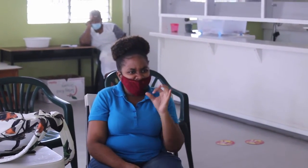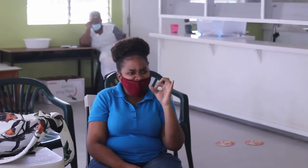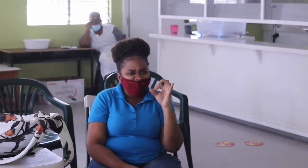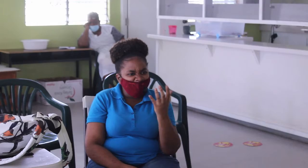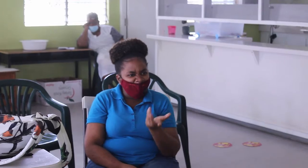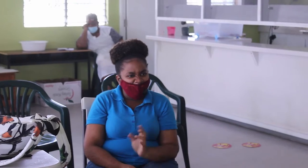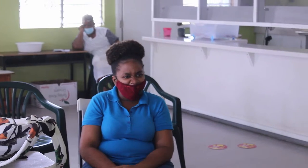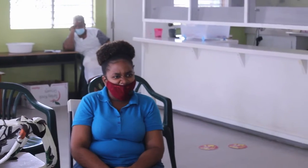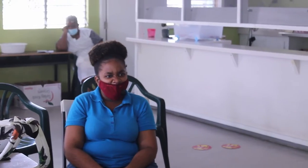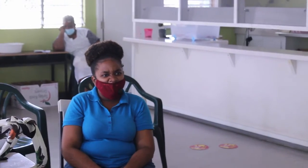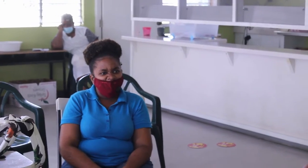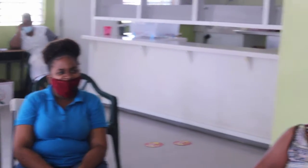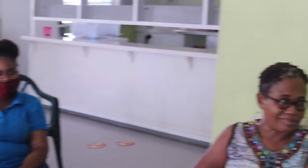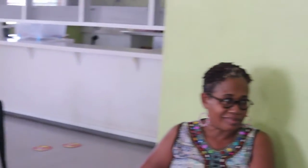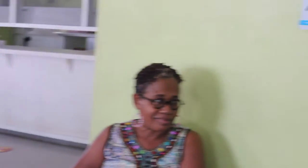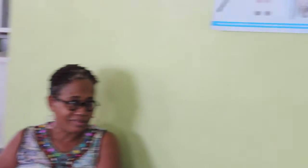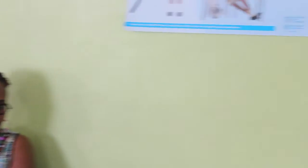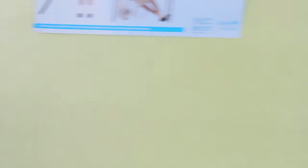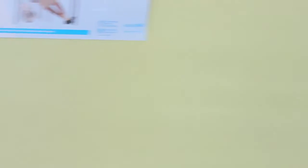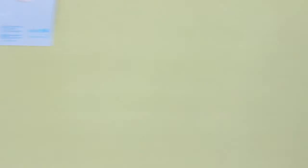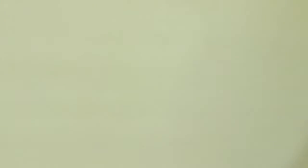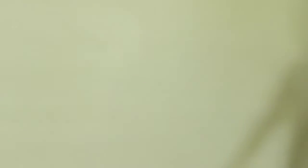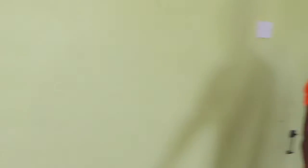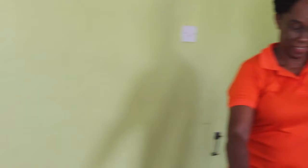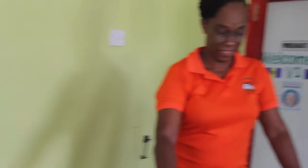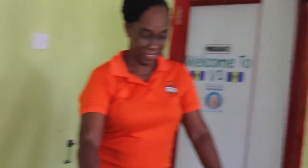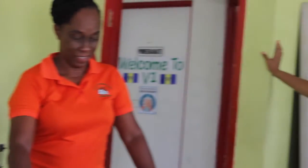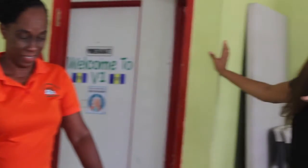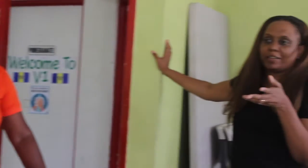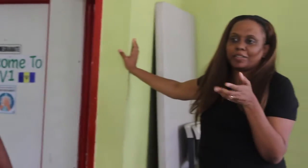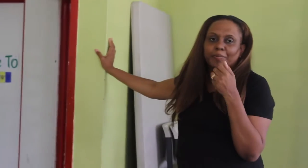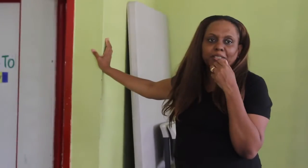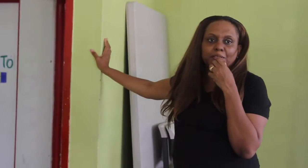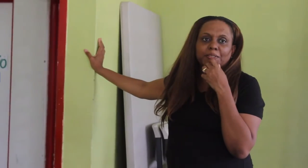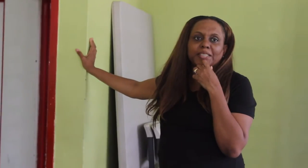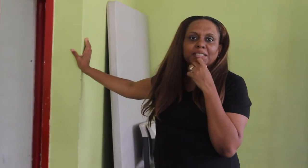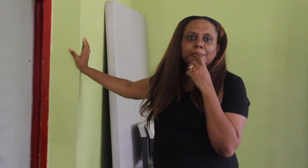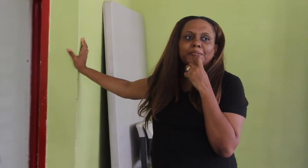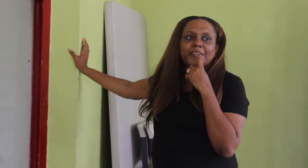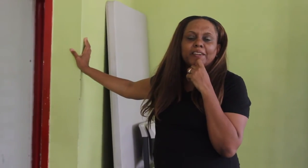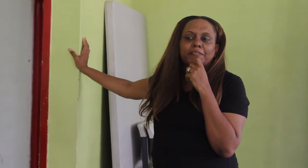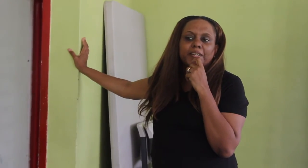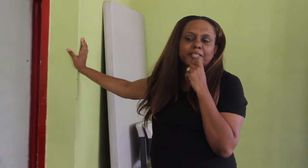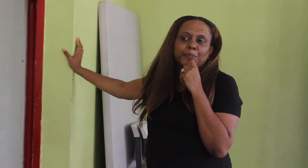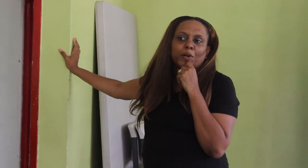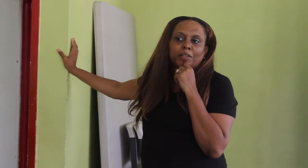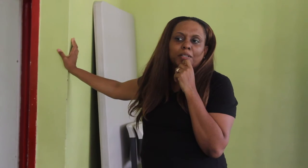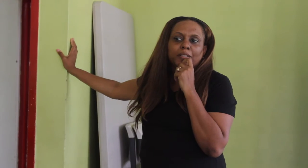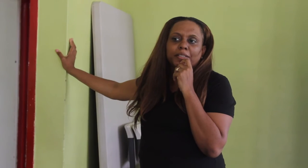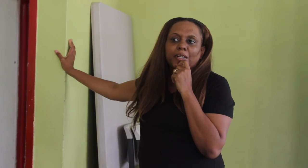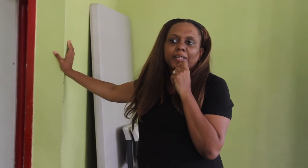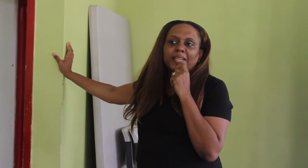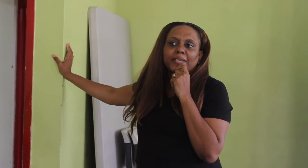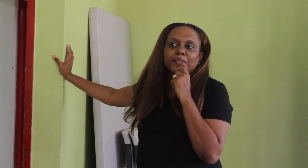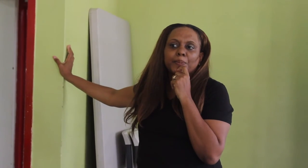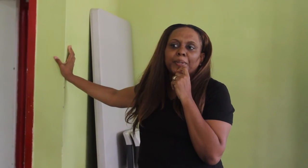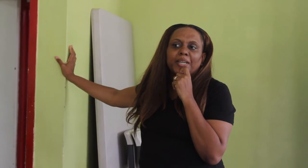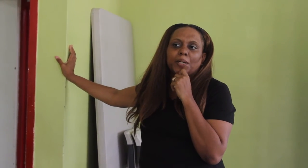tomatoes um to make those seem to be growing her tomatoes they seem to be very very small they're not getting bigger at